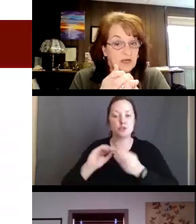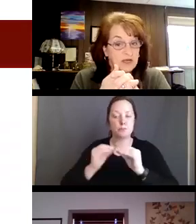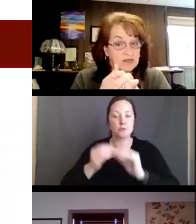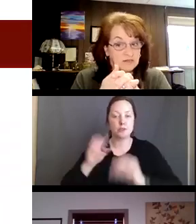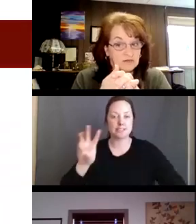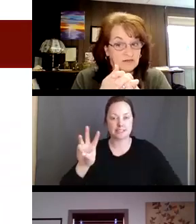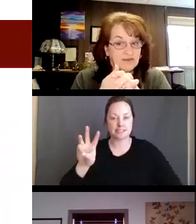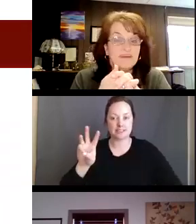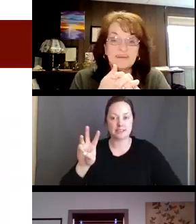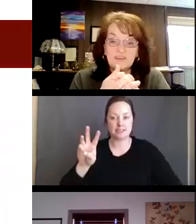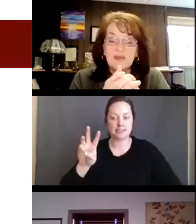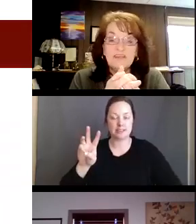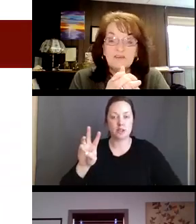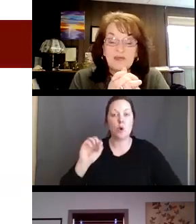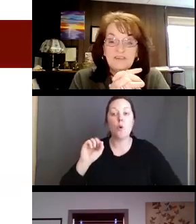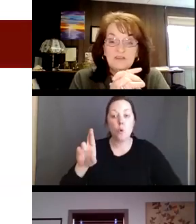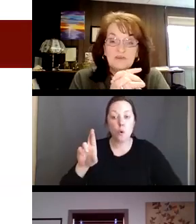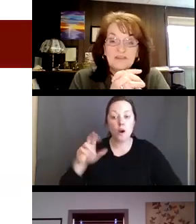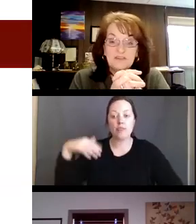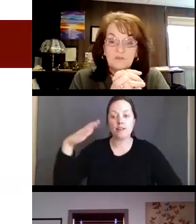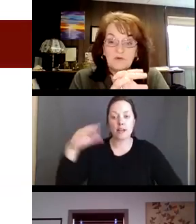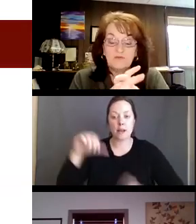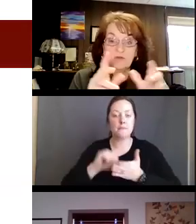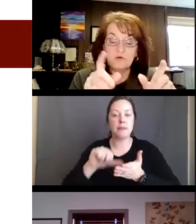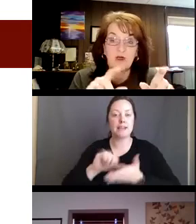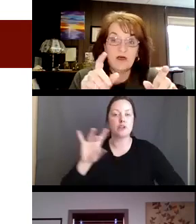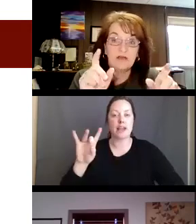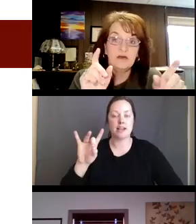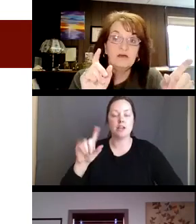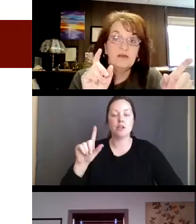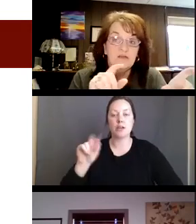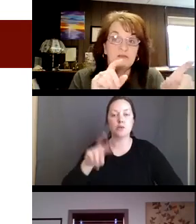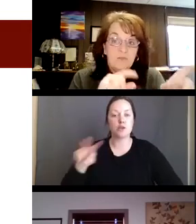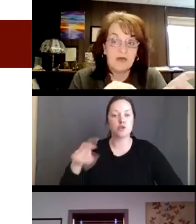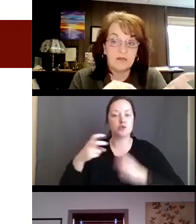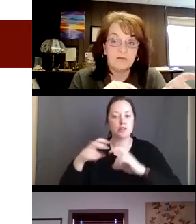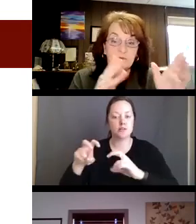I'm going to get rid of that puppy by clicking the trashcan.